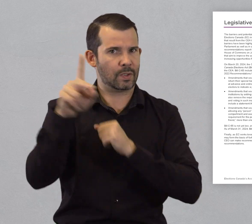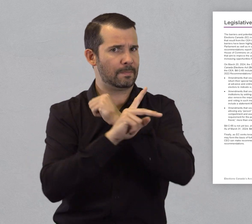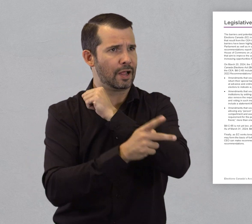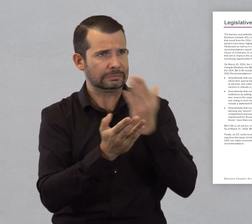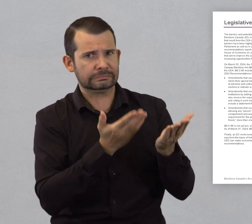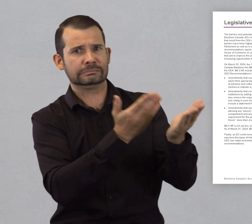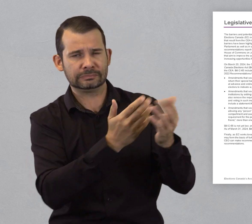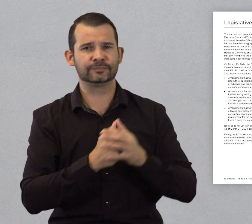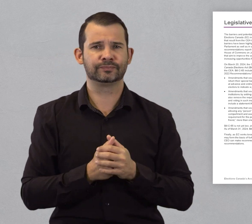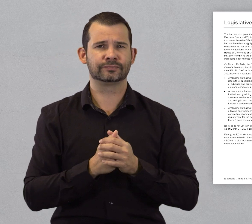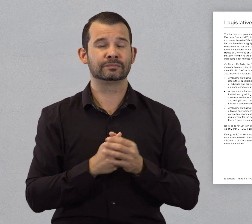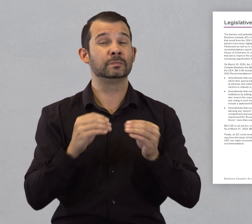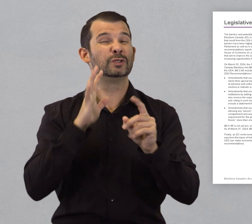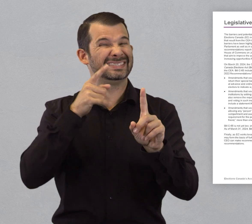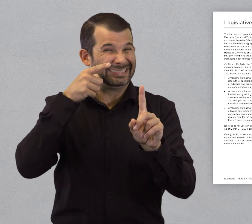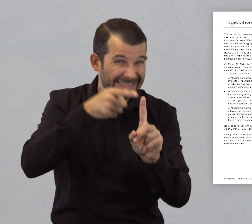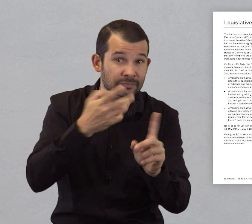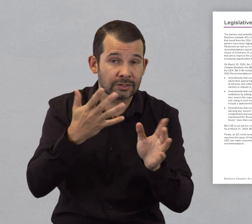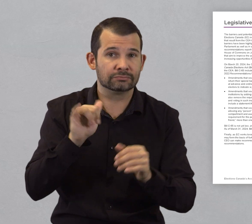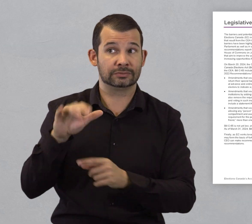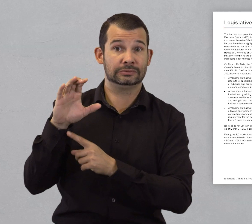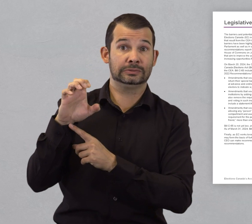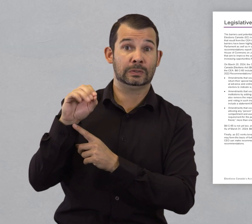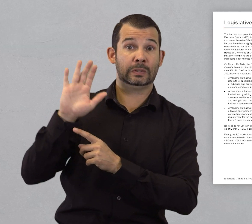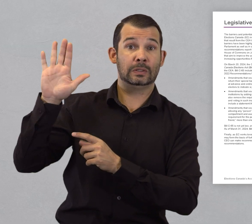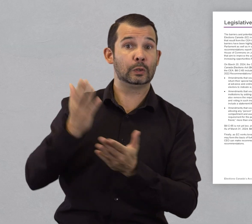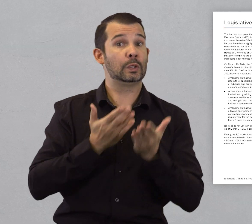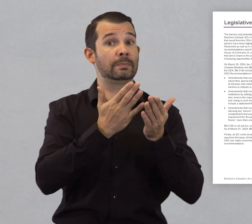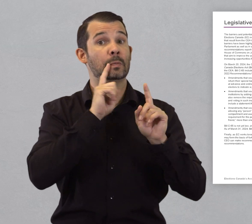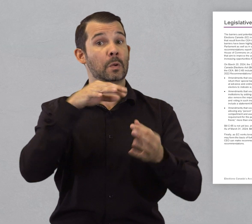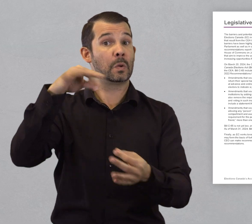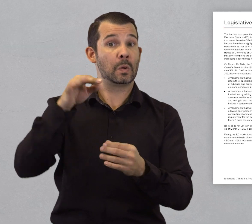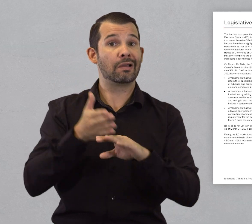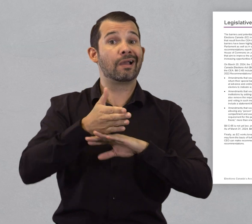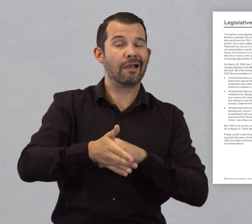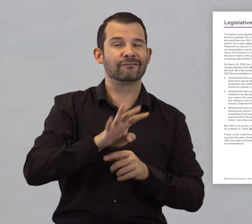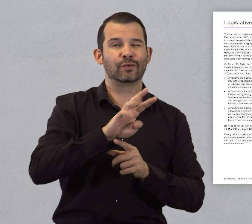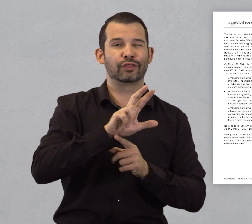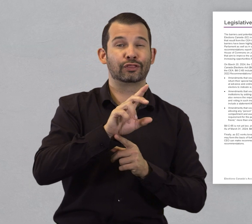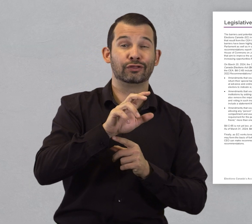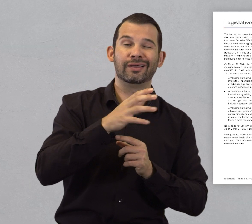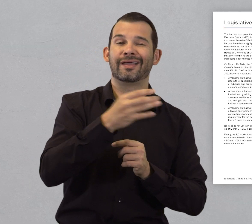to Parliament. More specifically, the CEO’s recommendations report that followed the 43rd